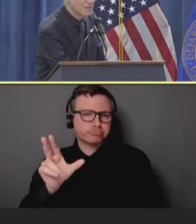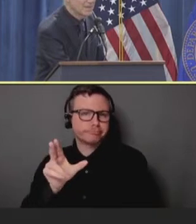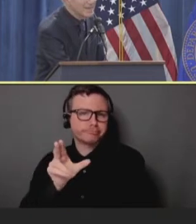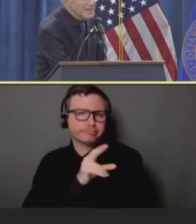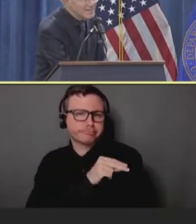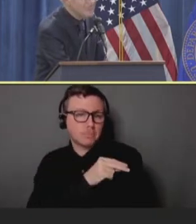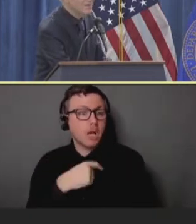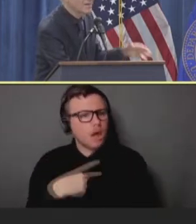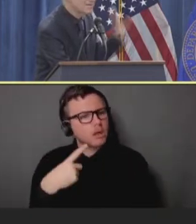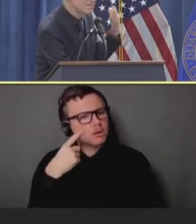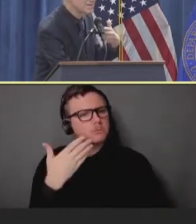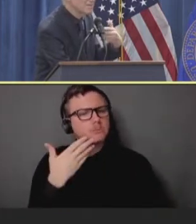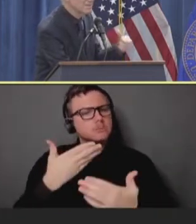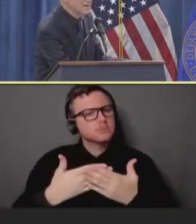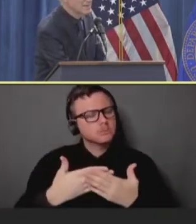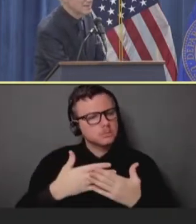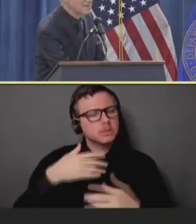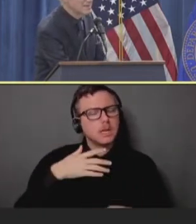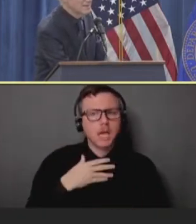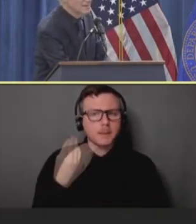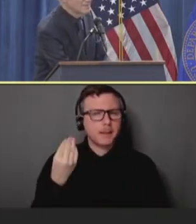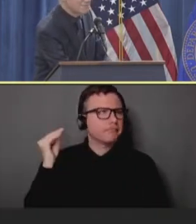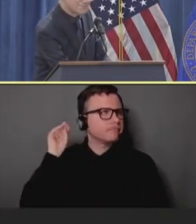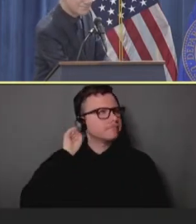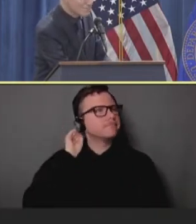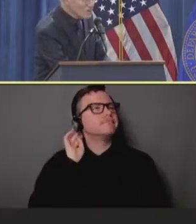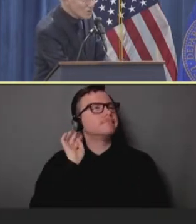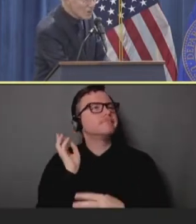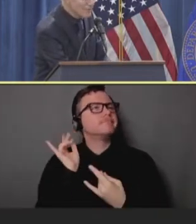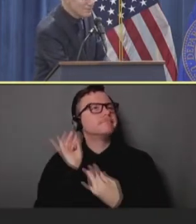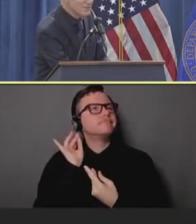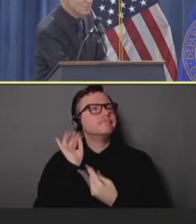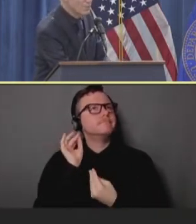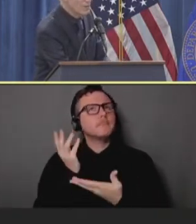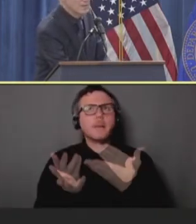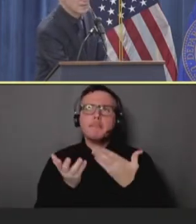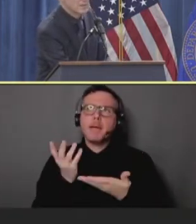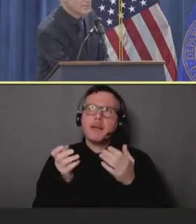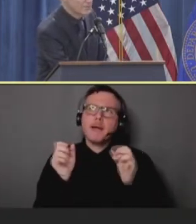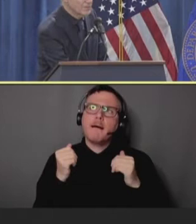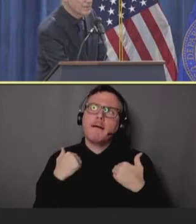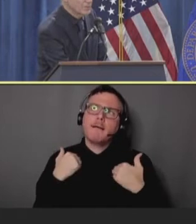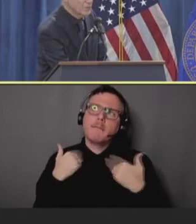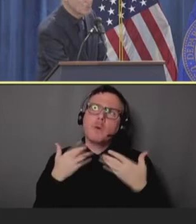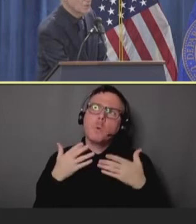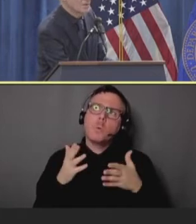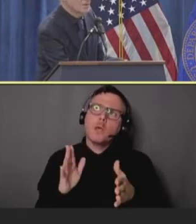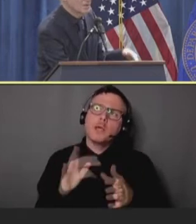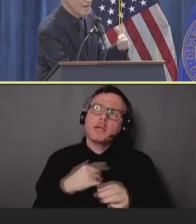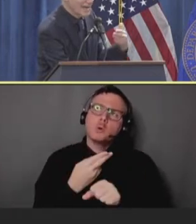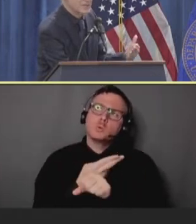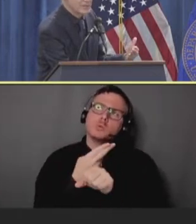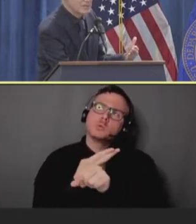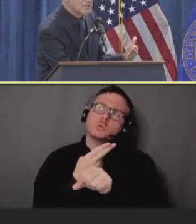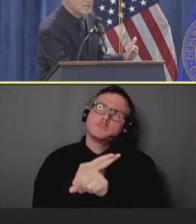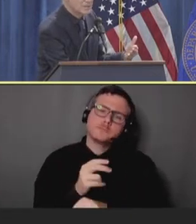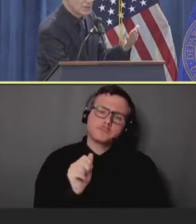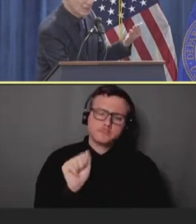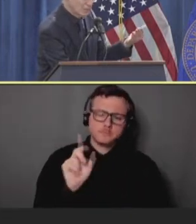And the thought in my mind that perhaps there could be ways of using adjuvants that would